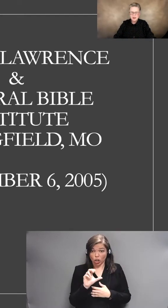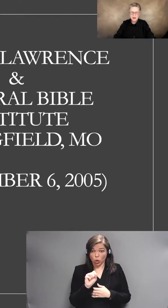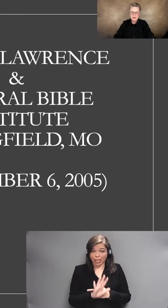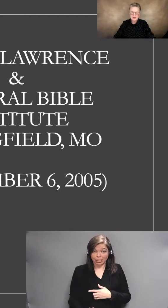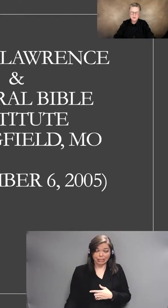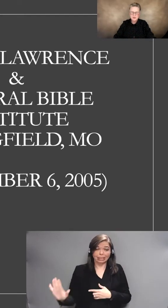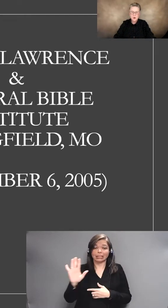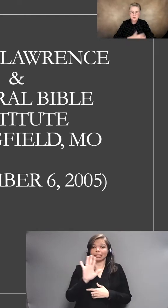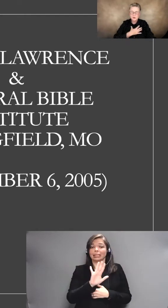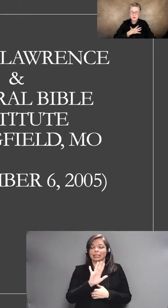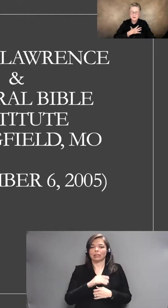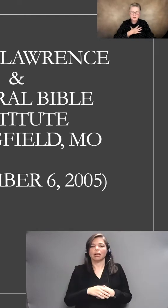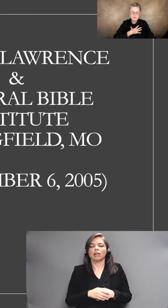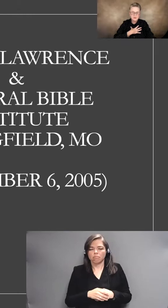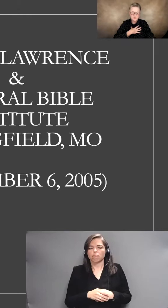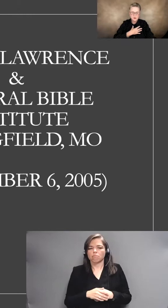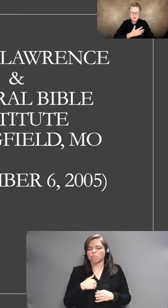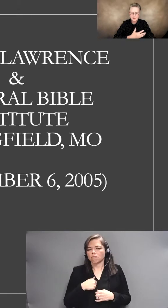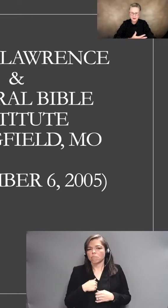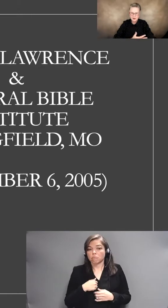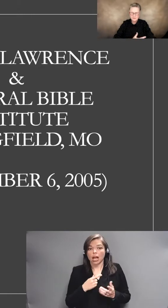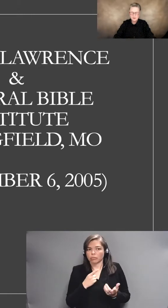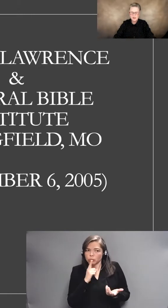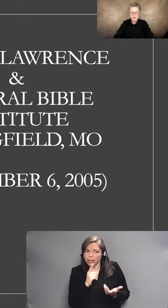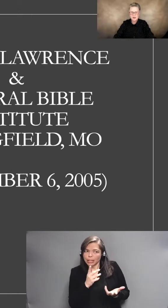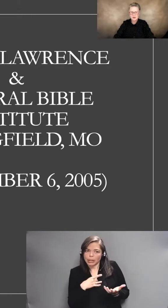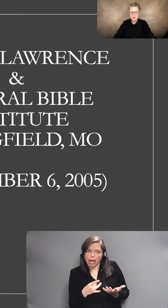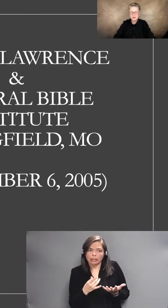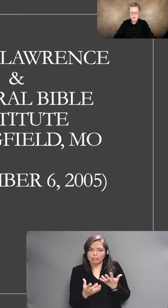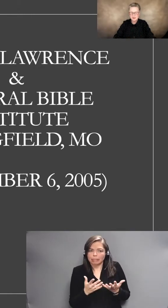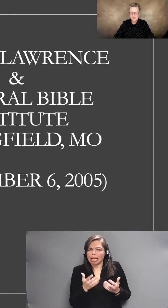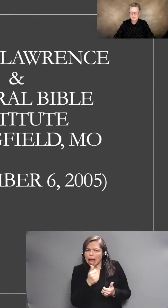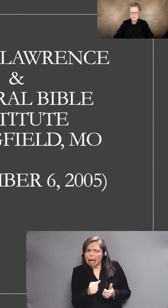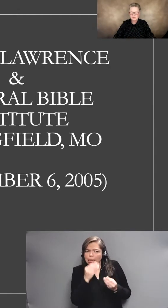and so . . . is there any information that you can send me?